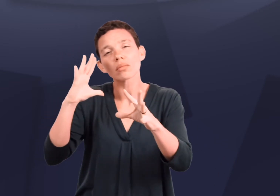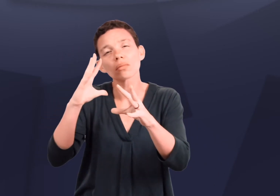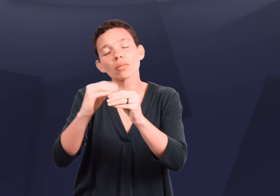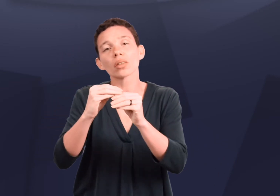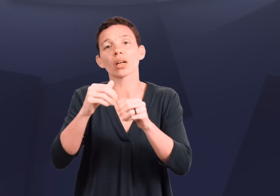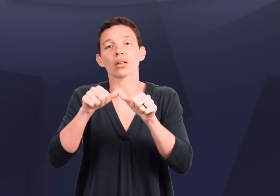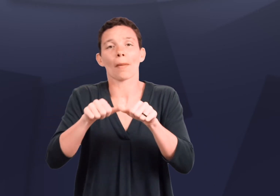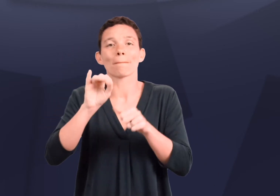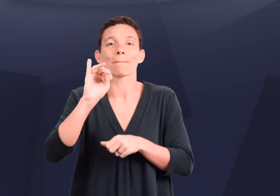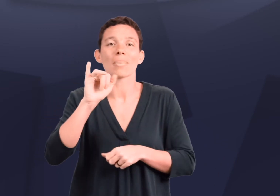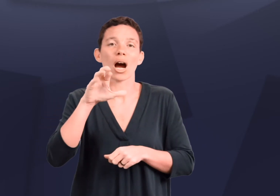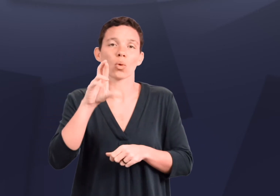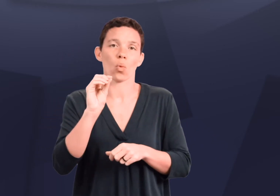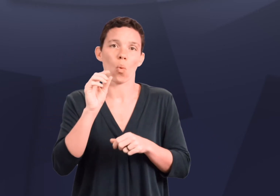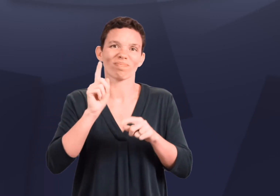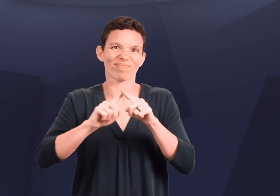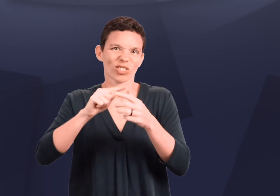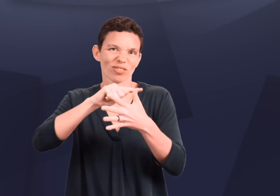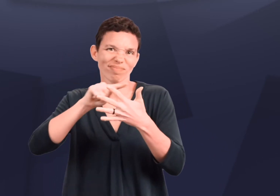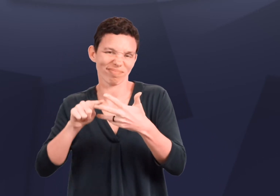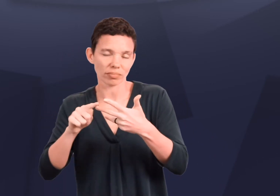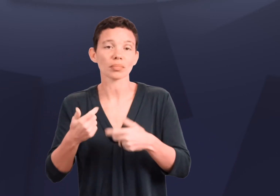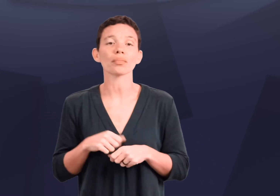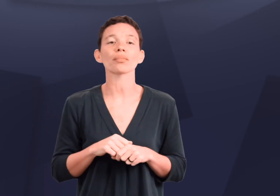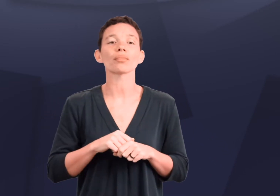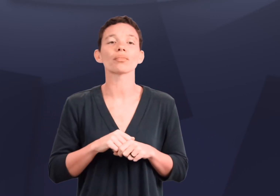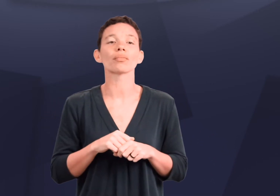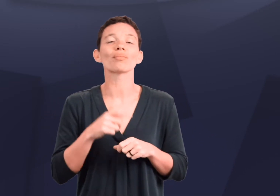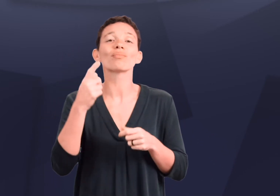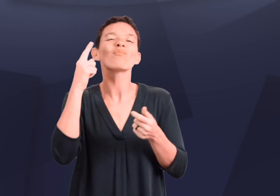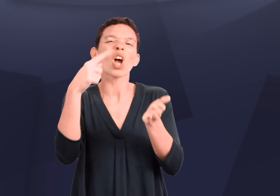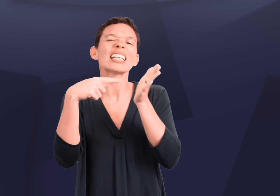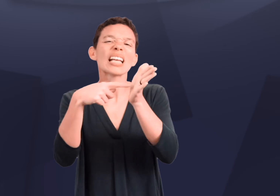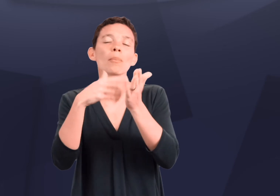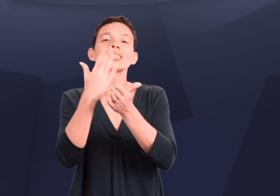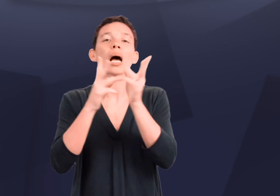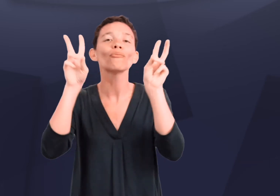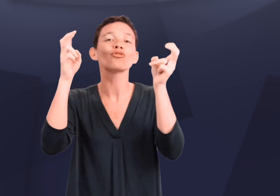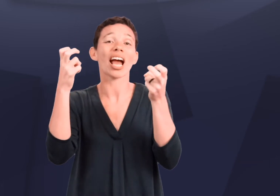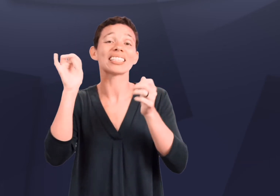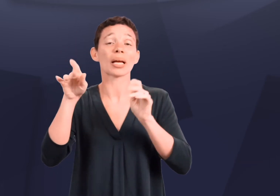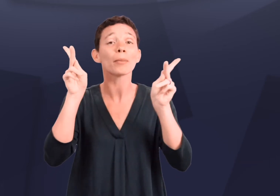Calm down. But it's a culmination of hurt over time.